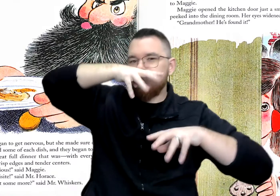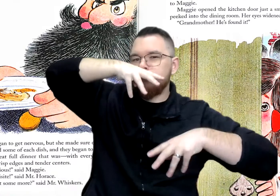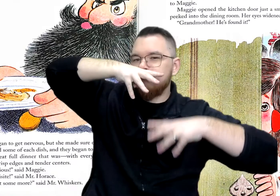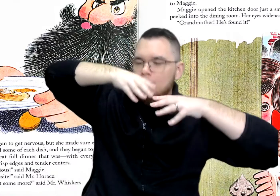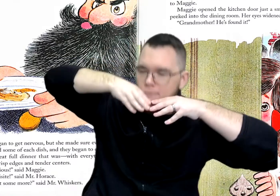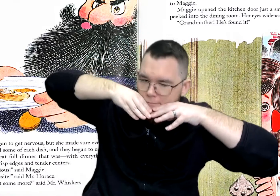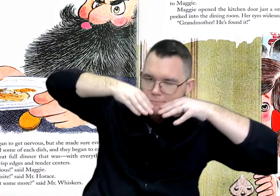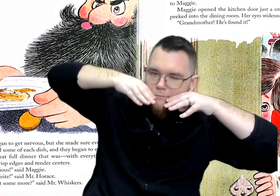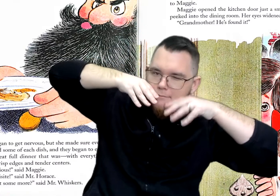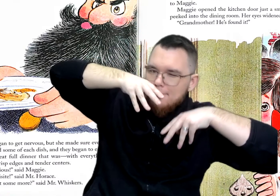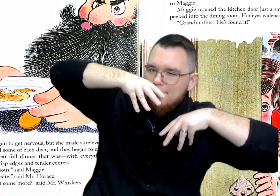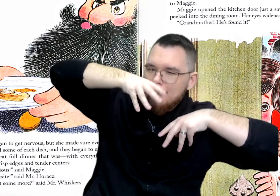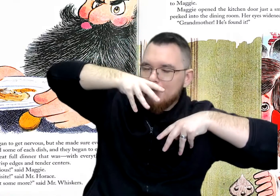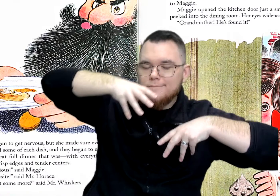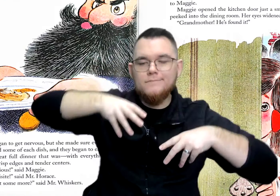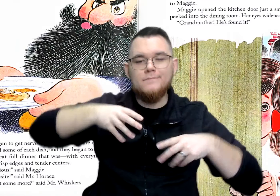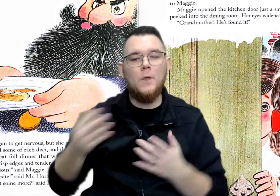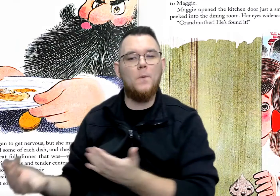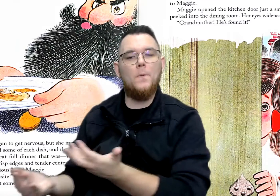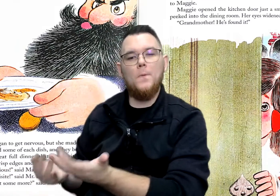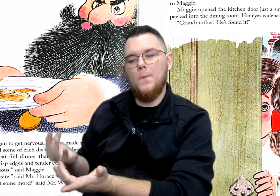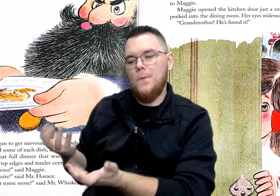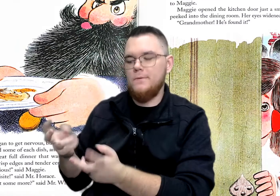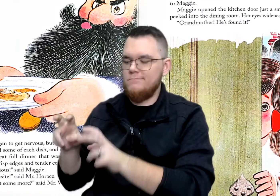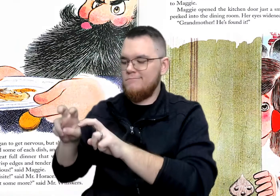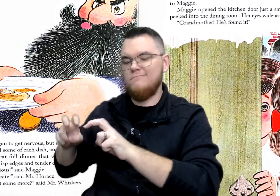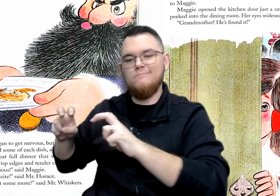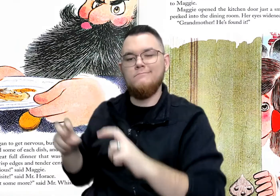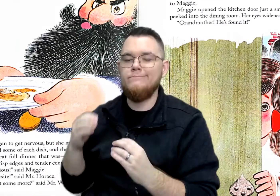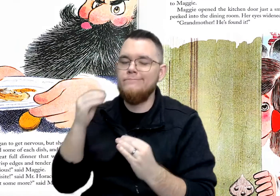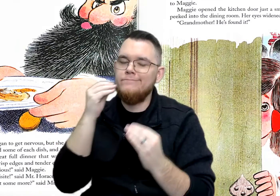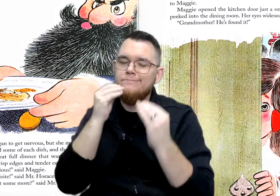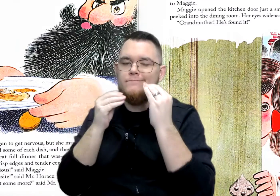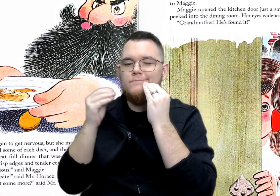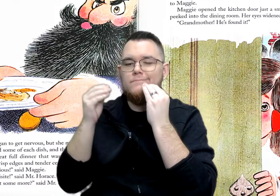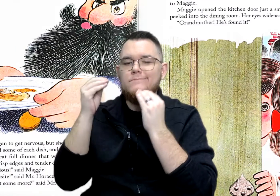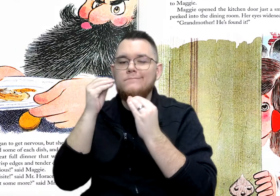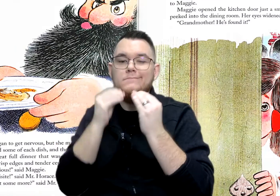They sat by the warm embers of the fire and ate pumpkin pie with whipped cream.